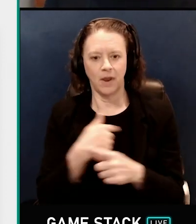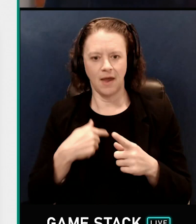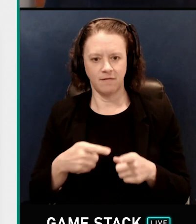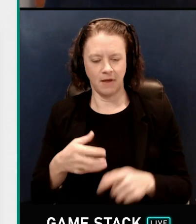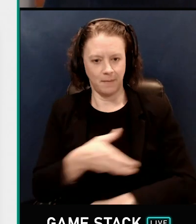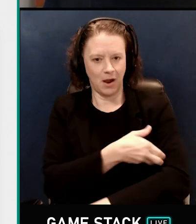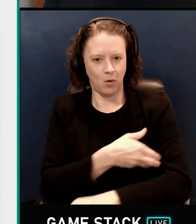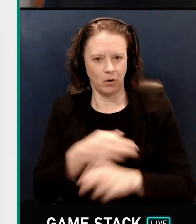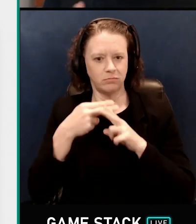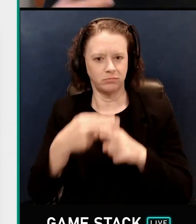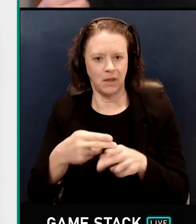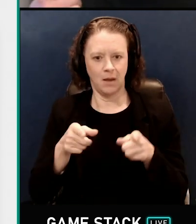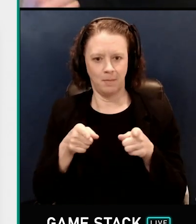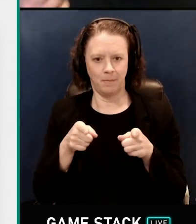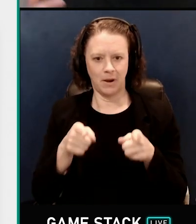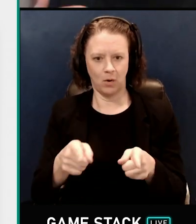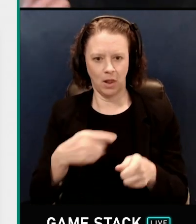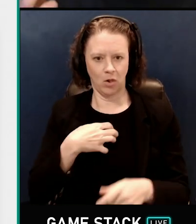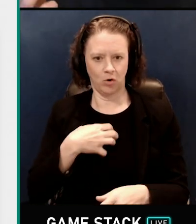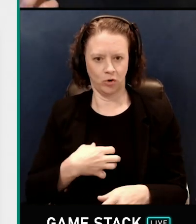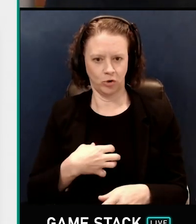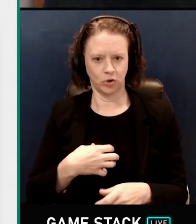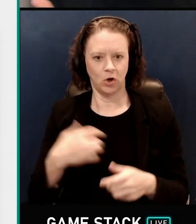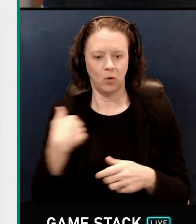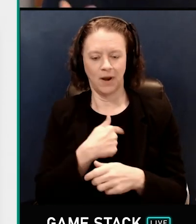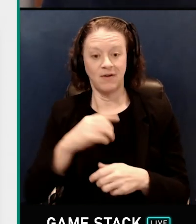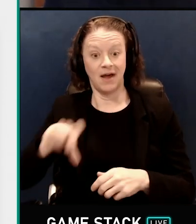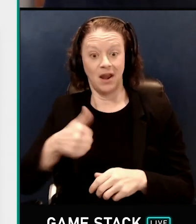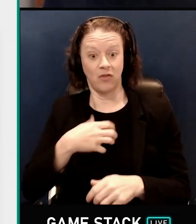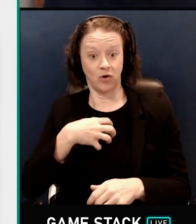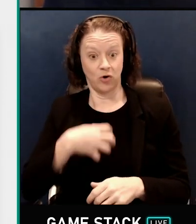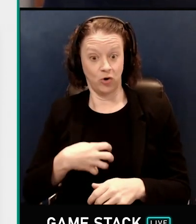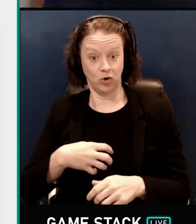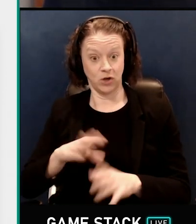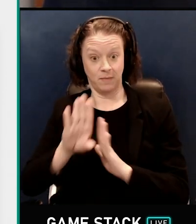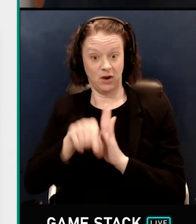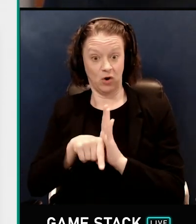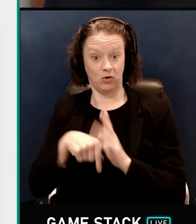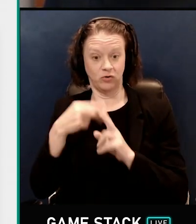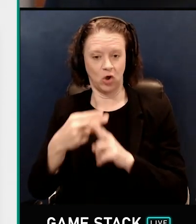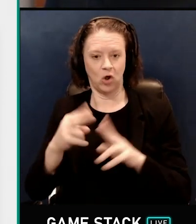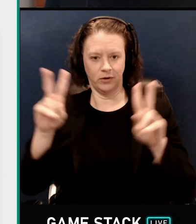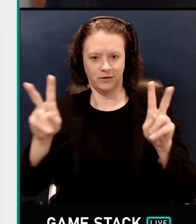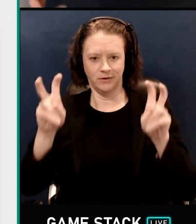We can have another urge that's running the backgrounds. We've called it a hand of God and what it's doing is.